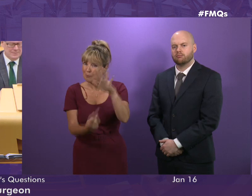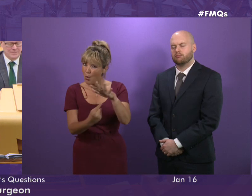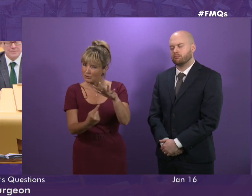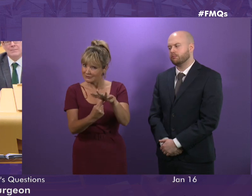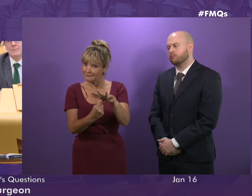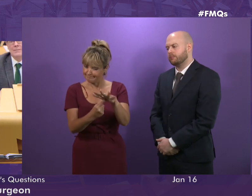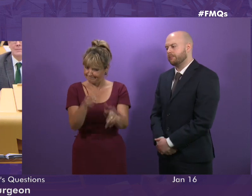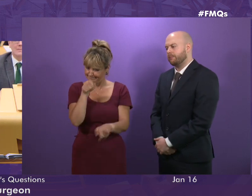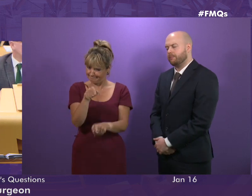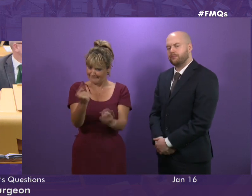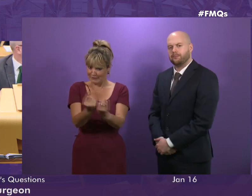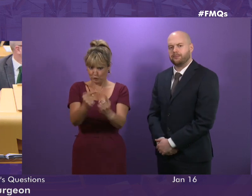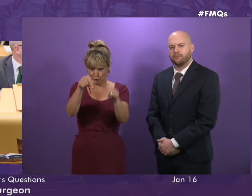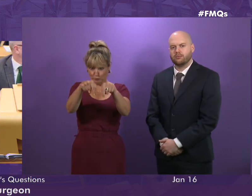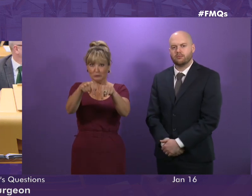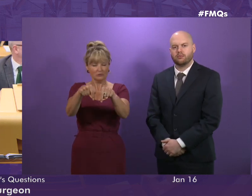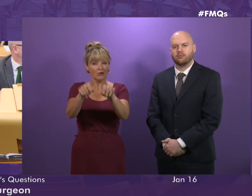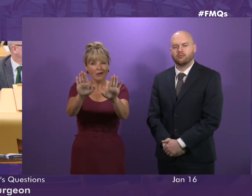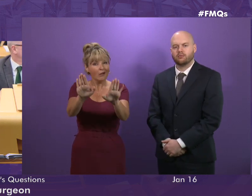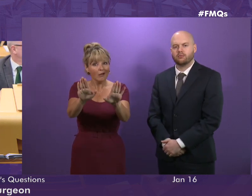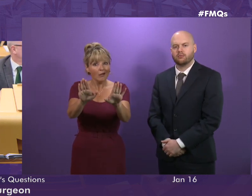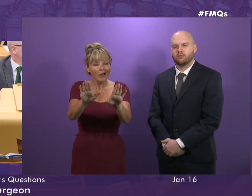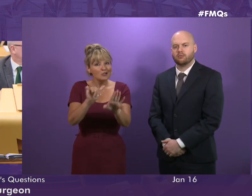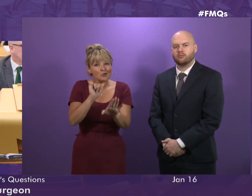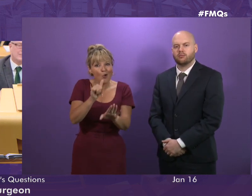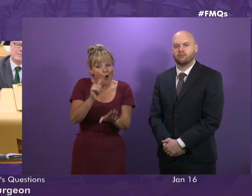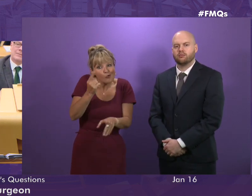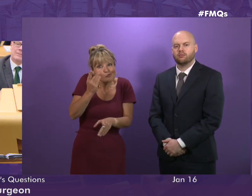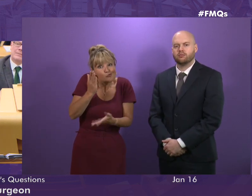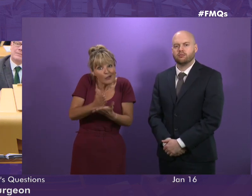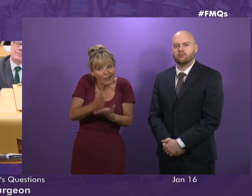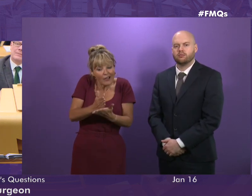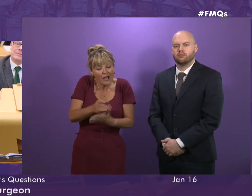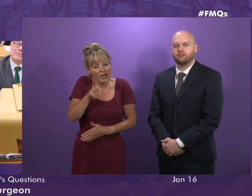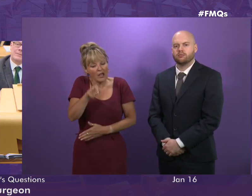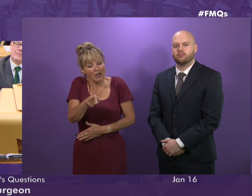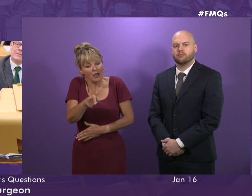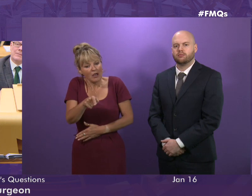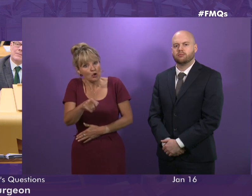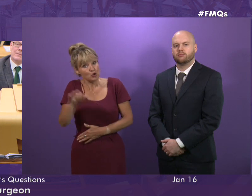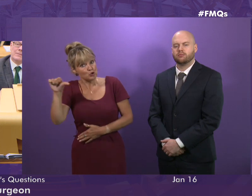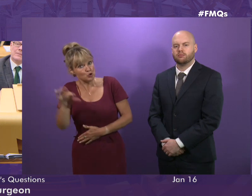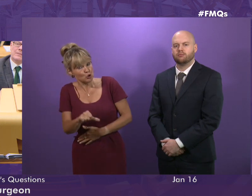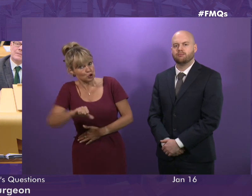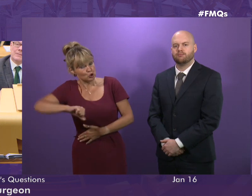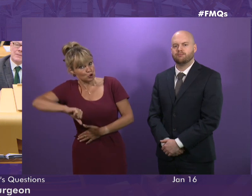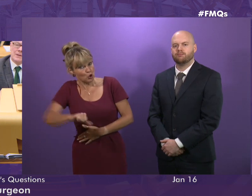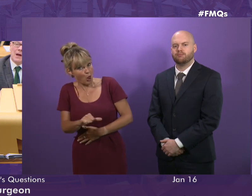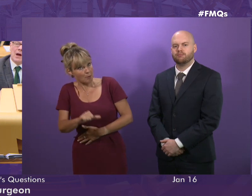issue is not, in fact, whether Scotland should be independent; it is who gets to decide and